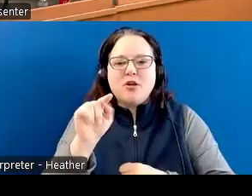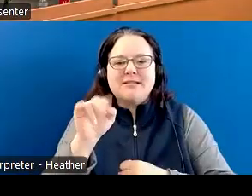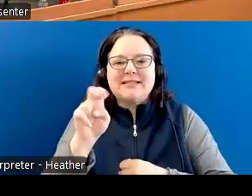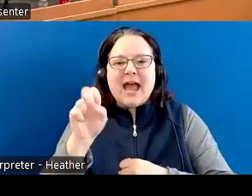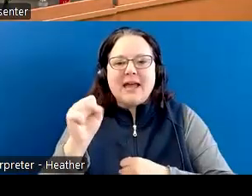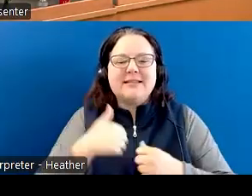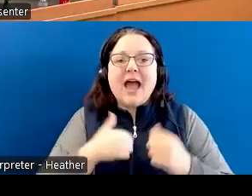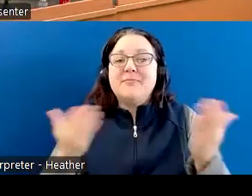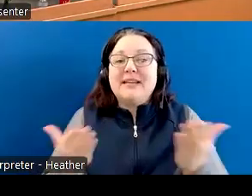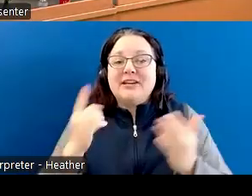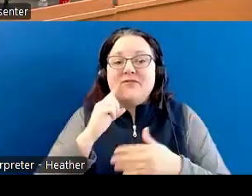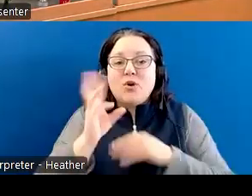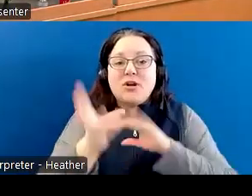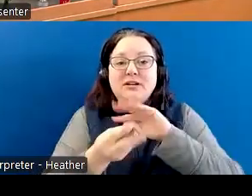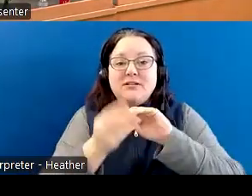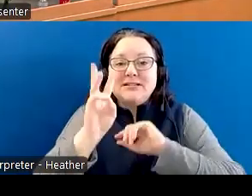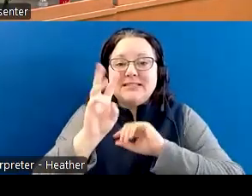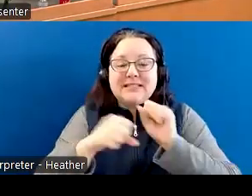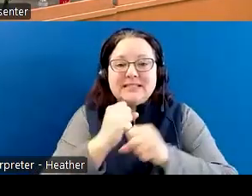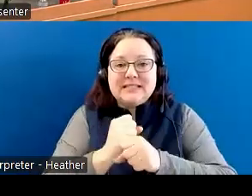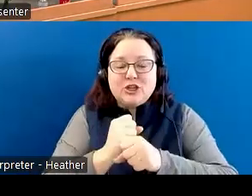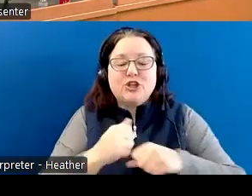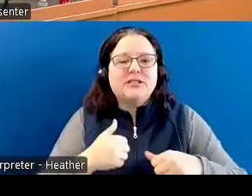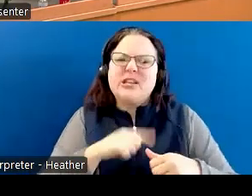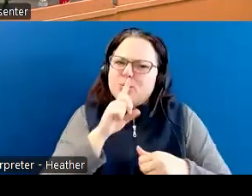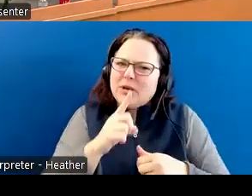real pleasure getting to know my clients and being able to help them to instill hope in